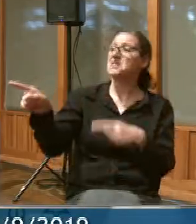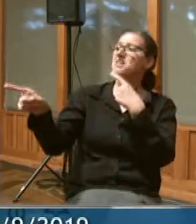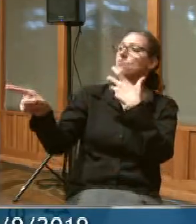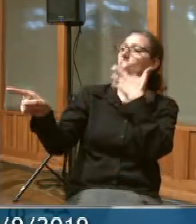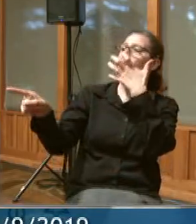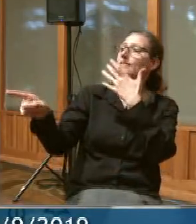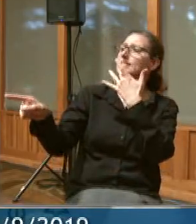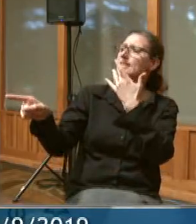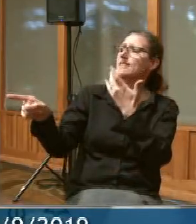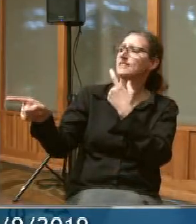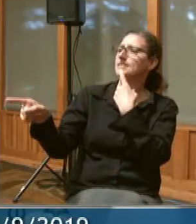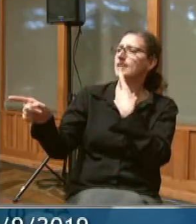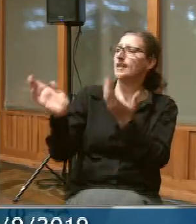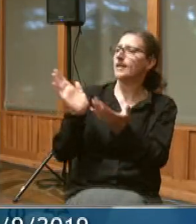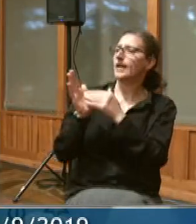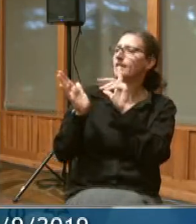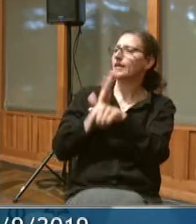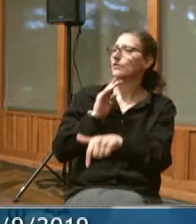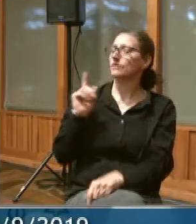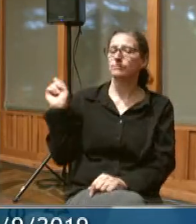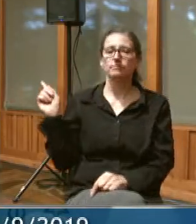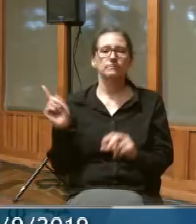THERE WILL BE TIME TO TESTIFY ON POLICE AND OTHER ISSUES